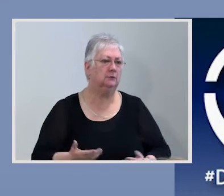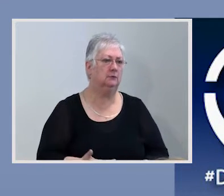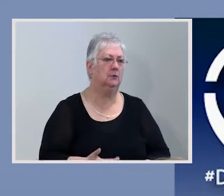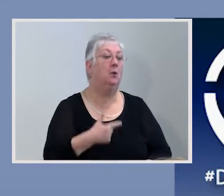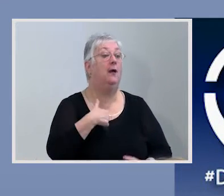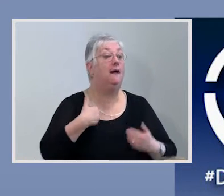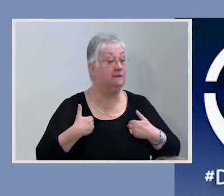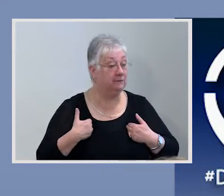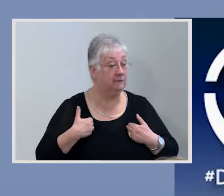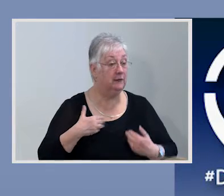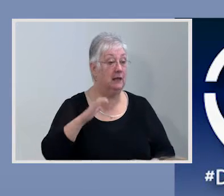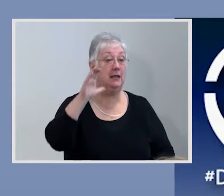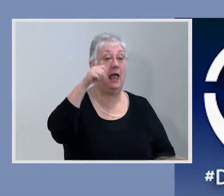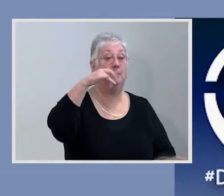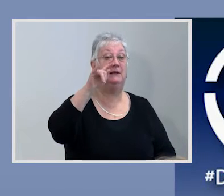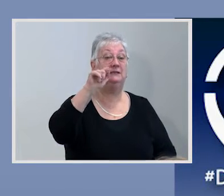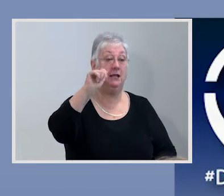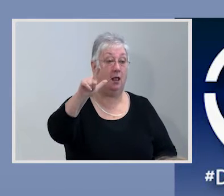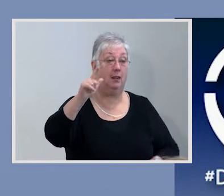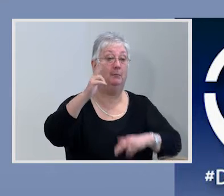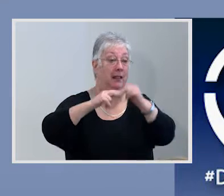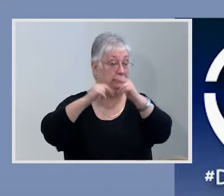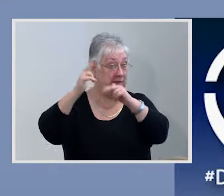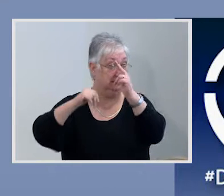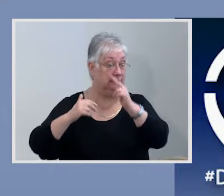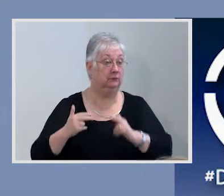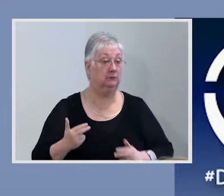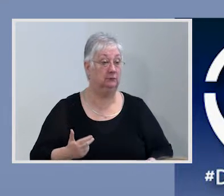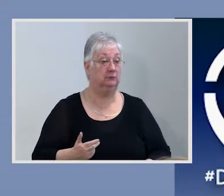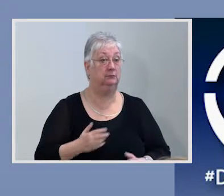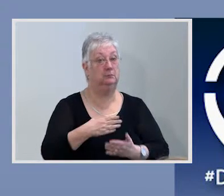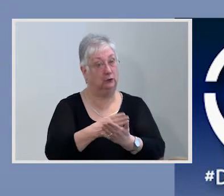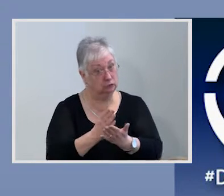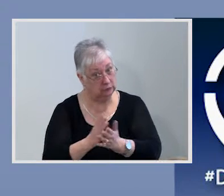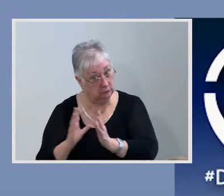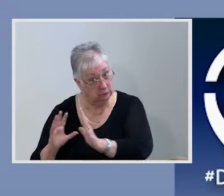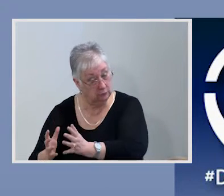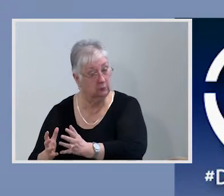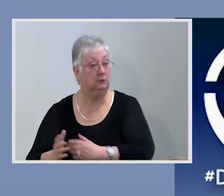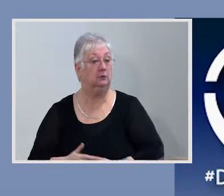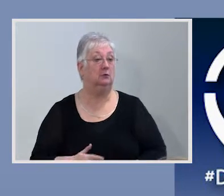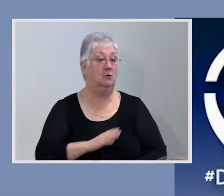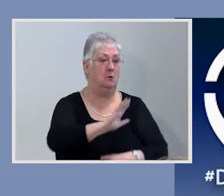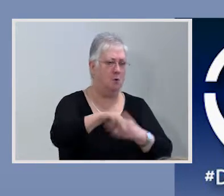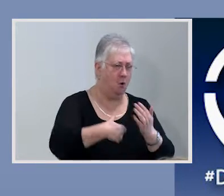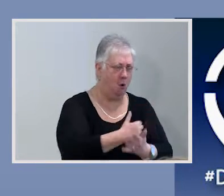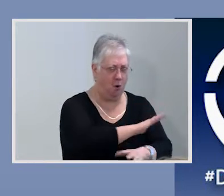BUILDINGS AND OUR SCHOOL MODERNIZATION PROGRAM, ALL OUR INFRASTRUCTURE INVESTMENTS THAT WE MAKE.